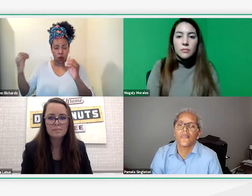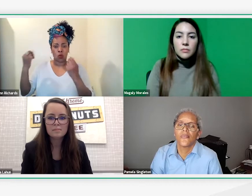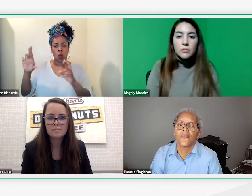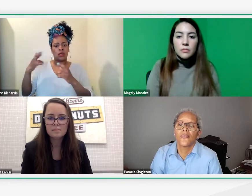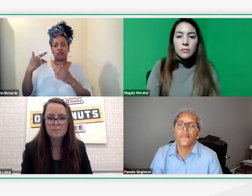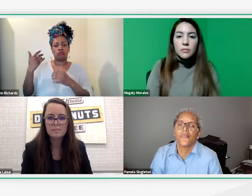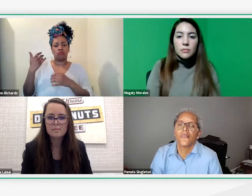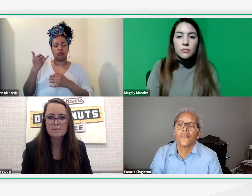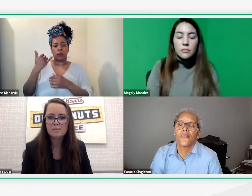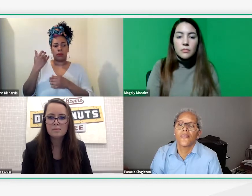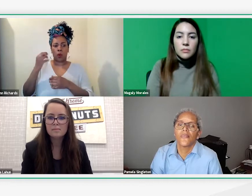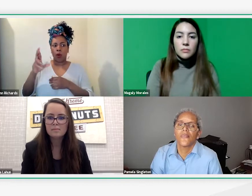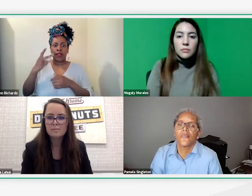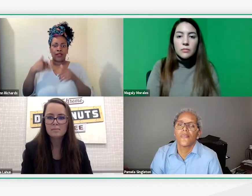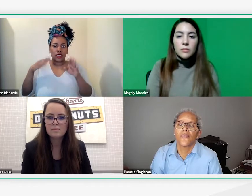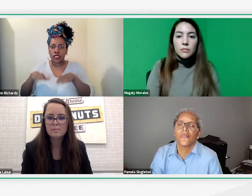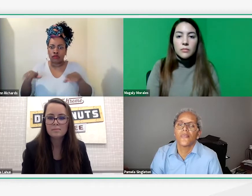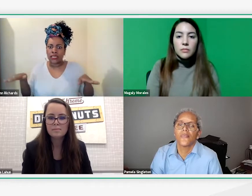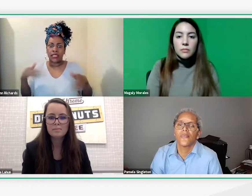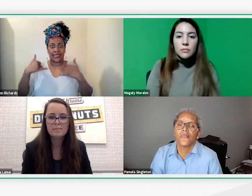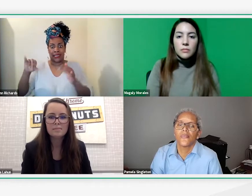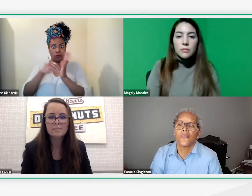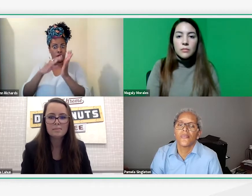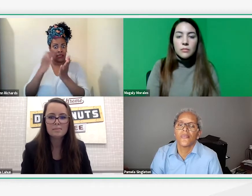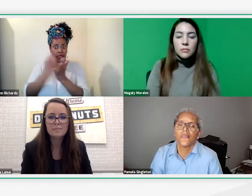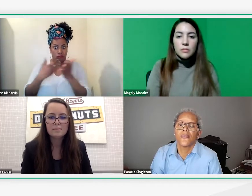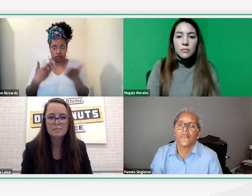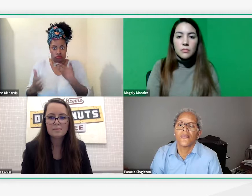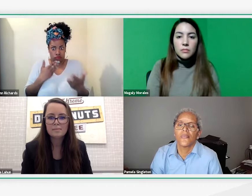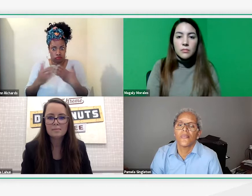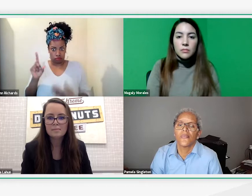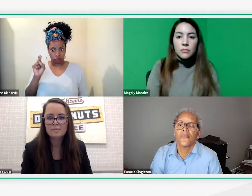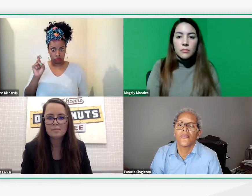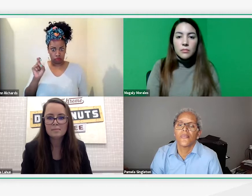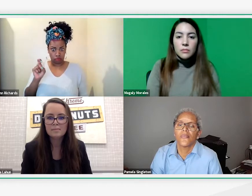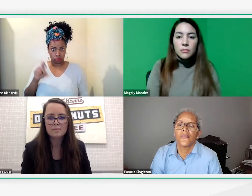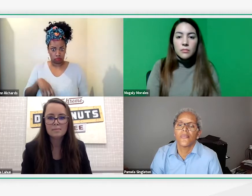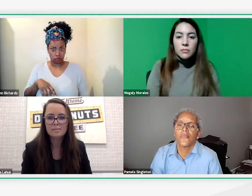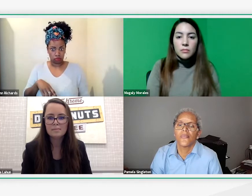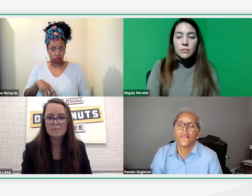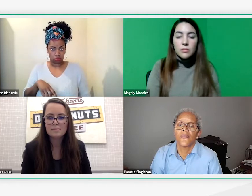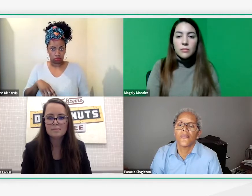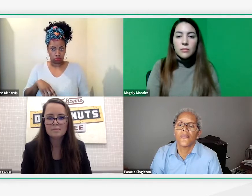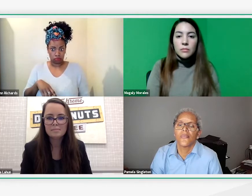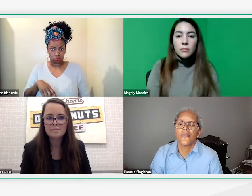do we both put down 0? Or, if there are children involved, do we still put down 0 regardless?